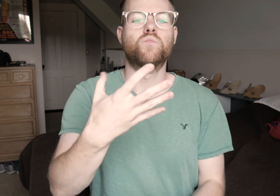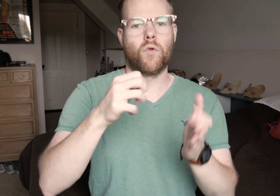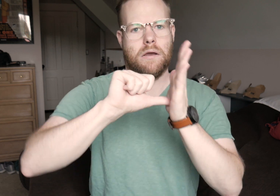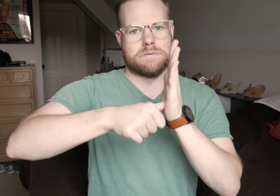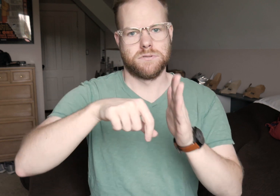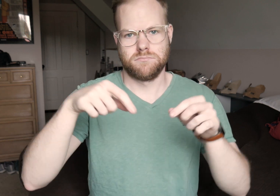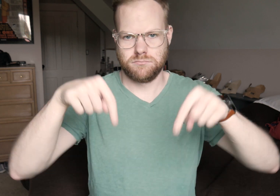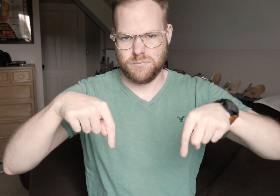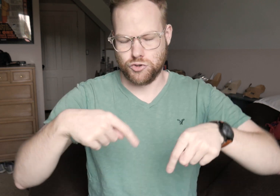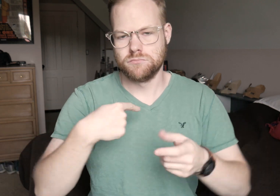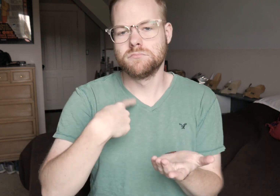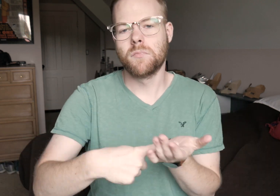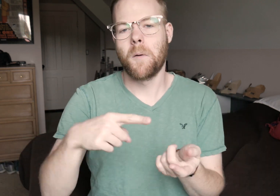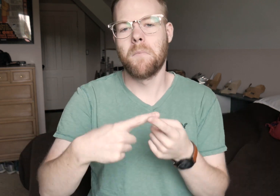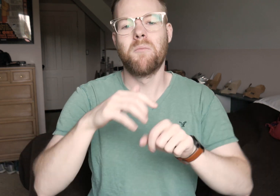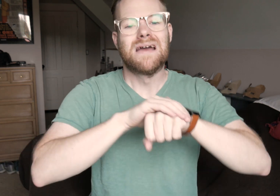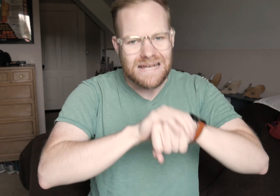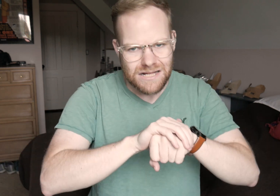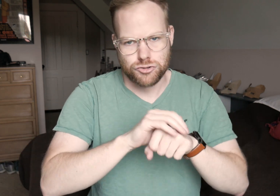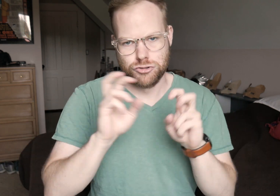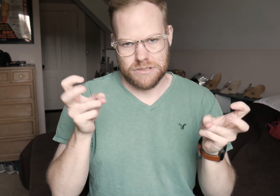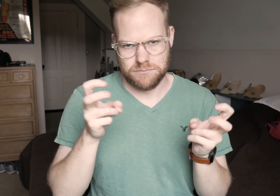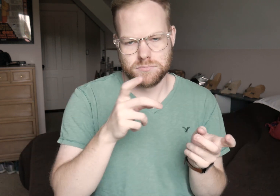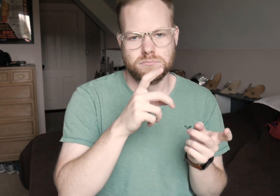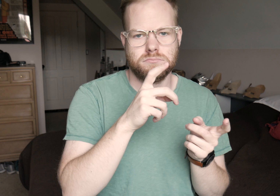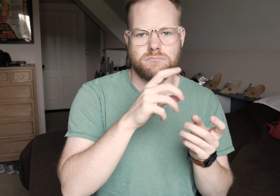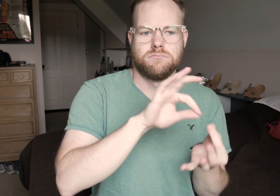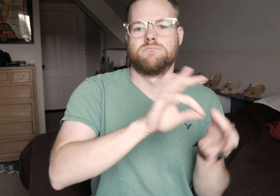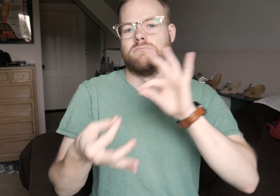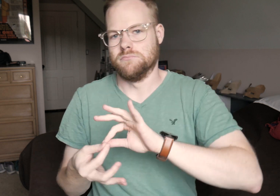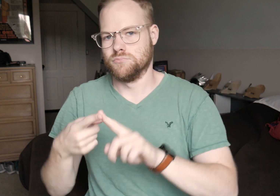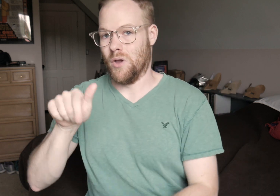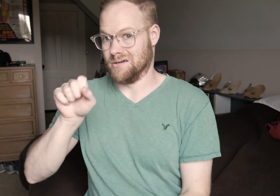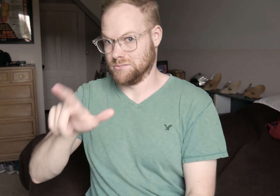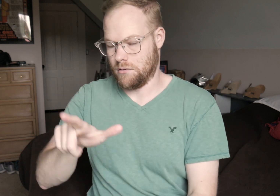I want to emphasize here that I’m talking about English idioms being interpreted into ASL.